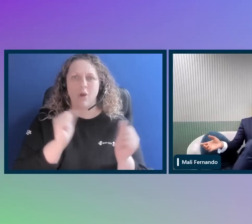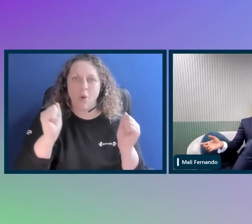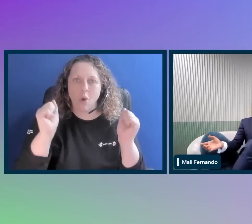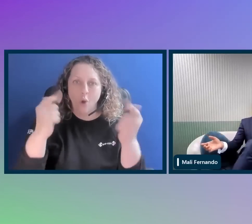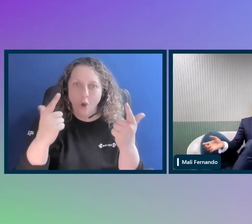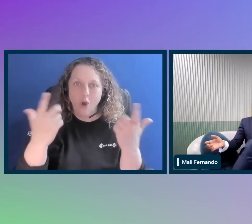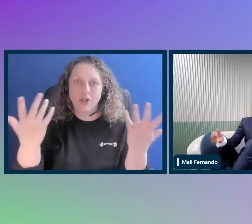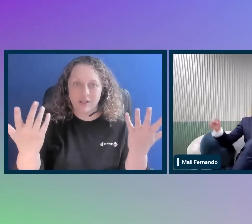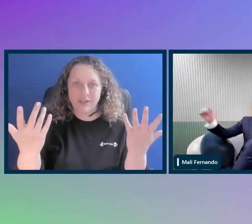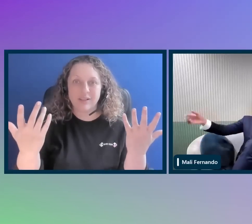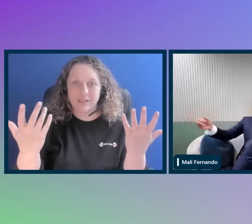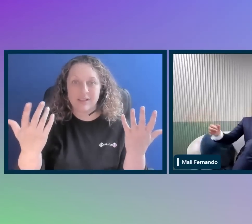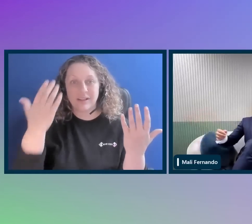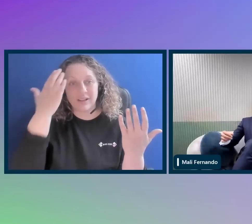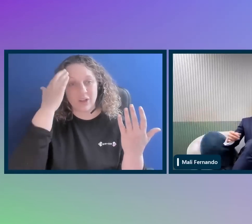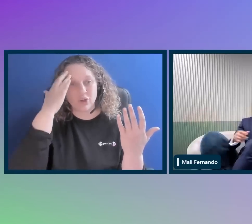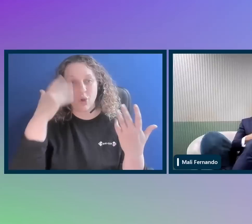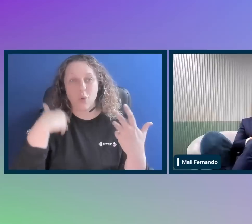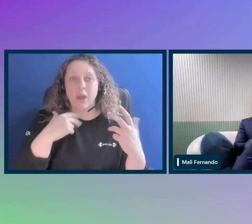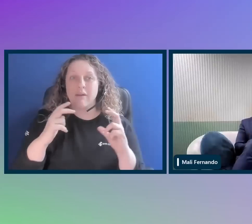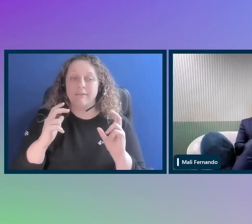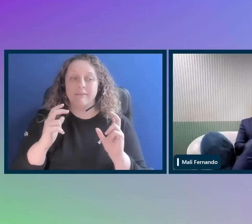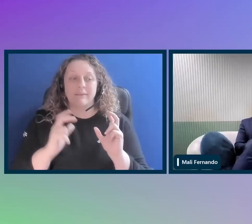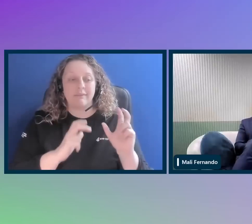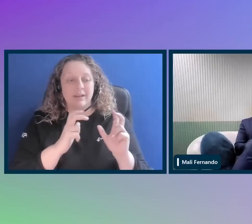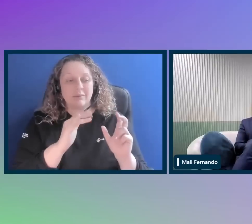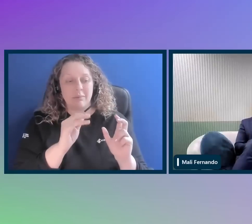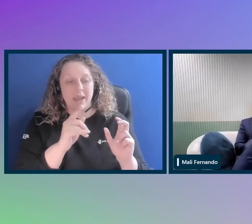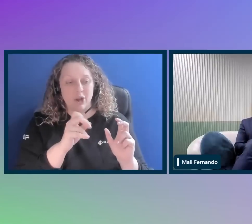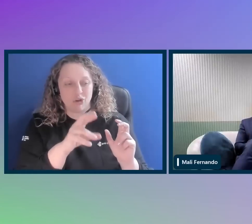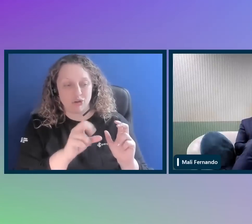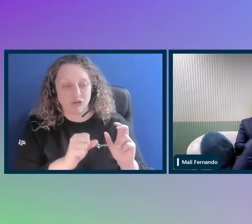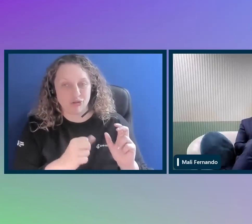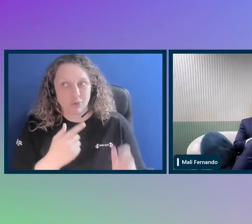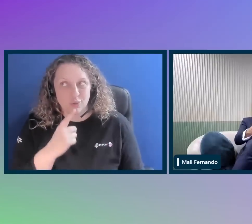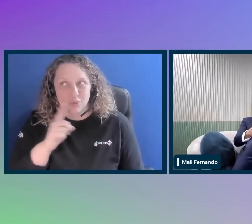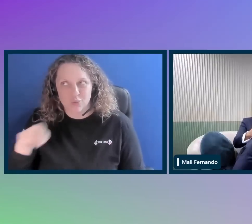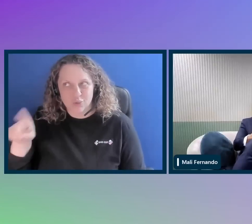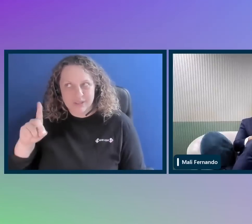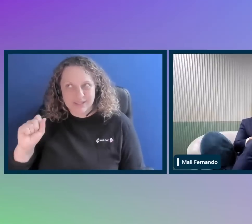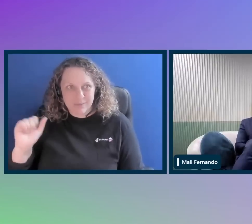because there are investment bankers out there who are disabled and they want to use your systems.